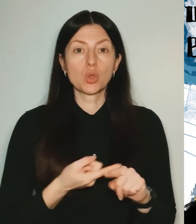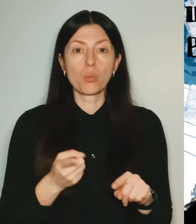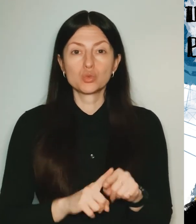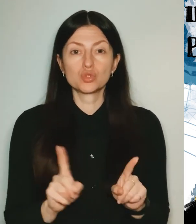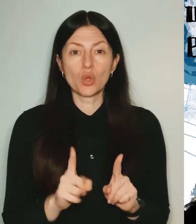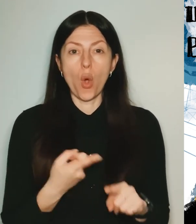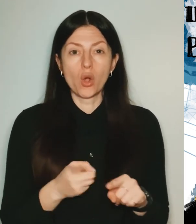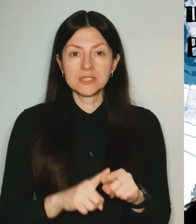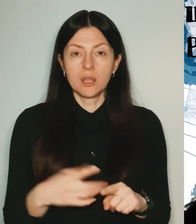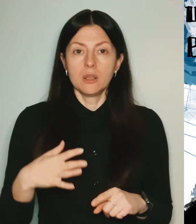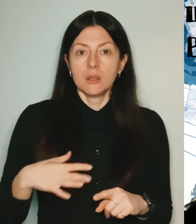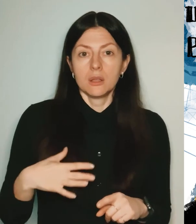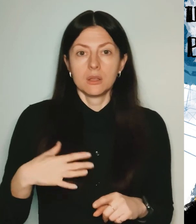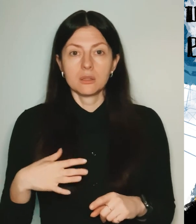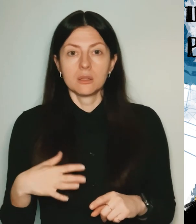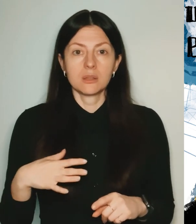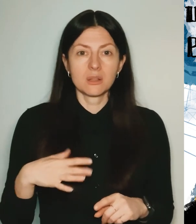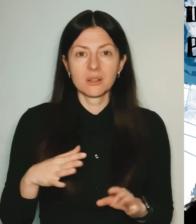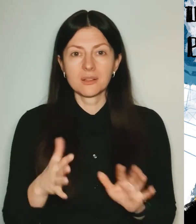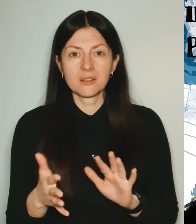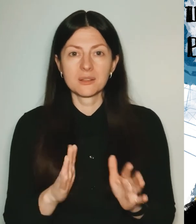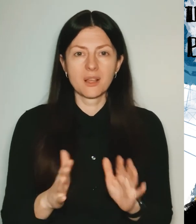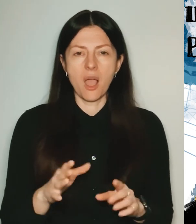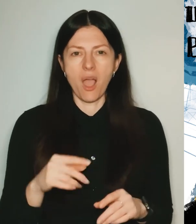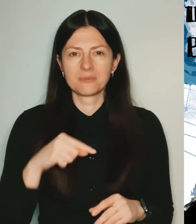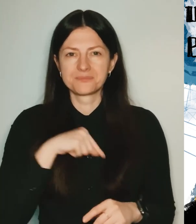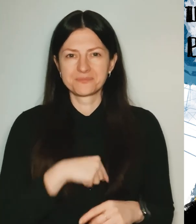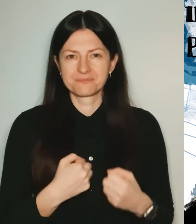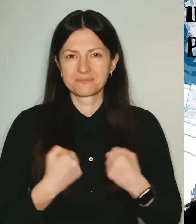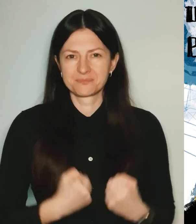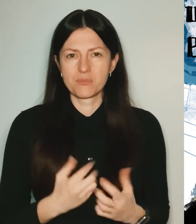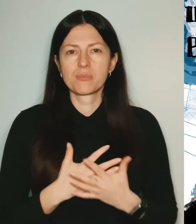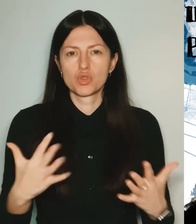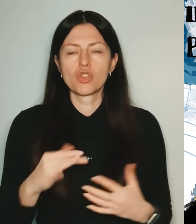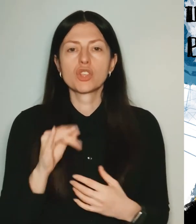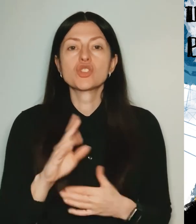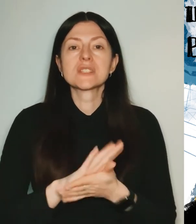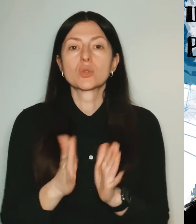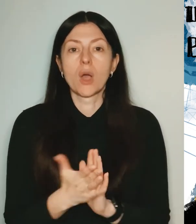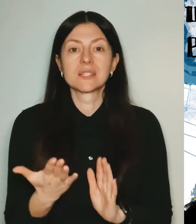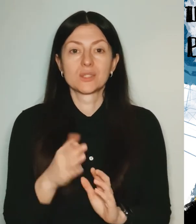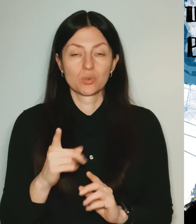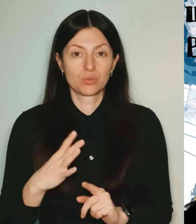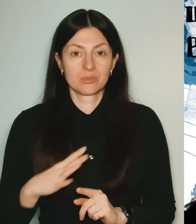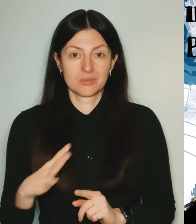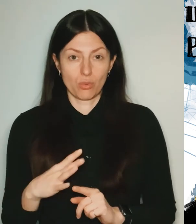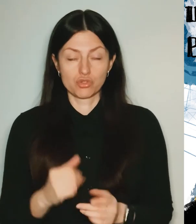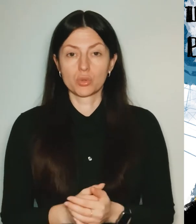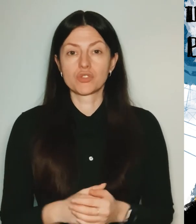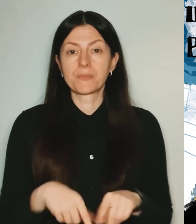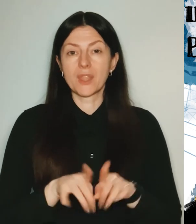Usually, living with a constant waiting for something horrible is even more difficult and depressing than the situation itself.